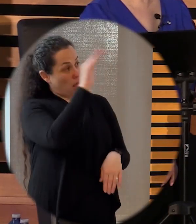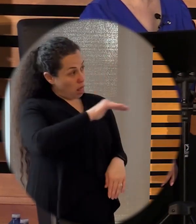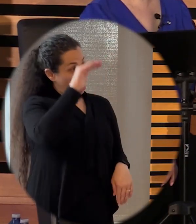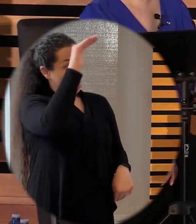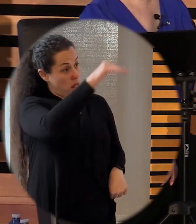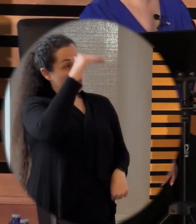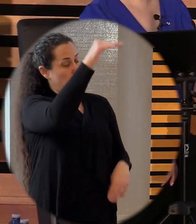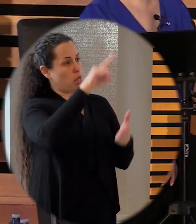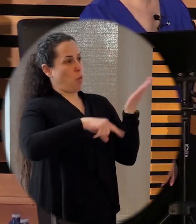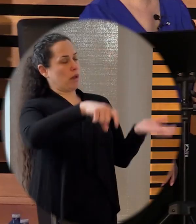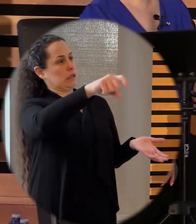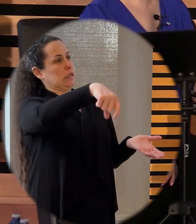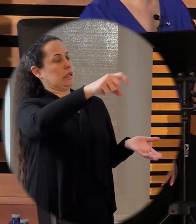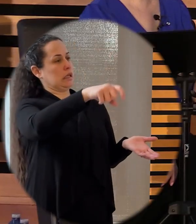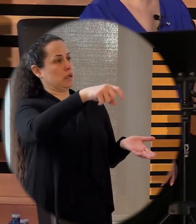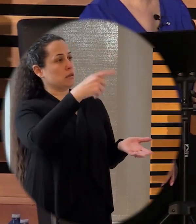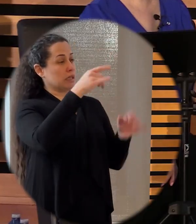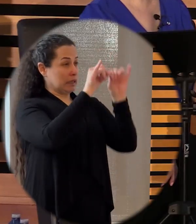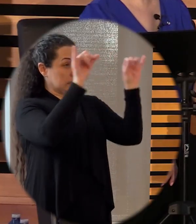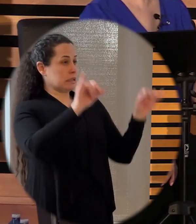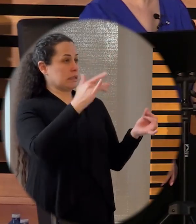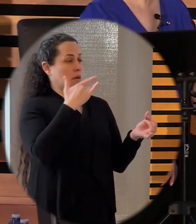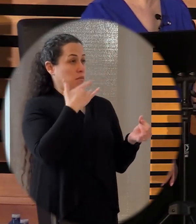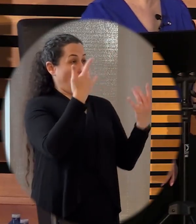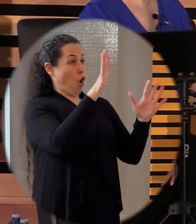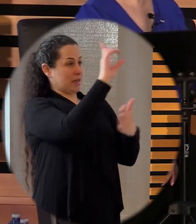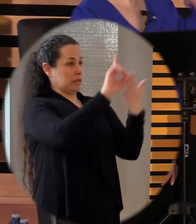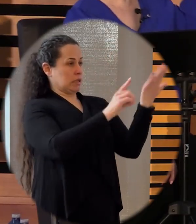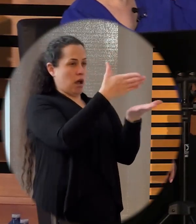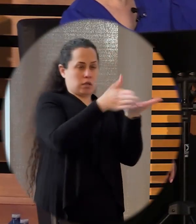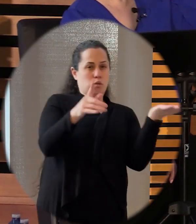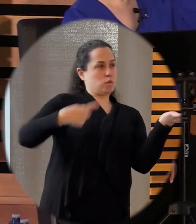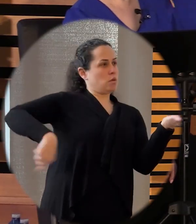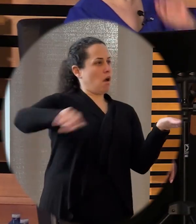we need to fit within systems that were designed to exclude us and create our disabilities because